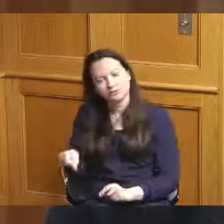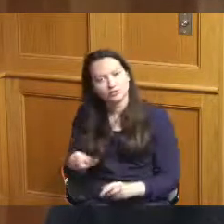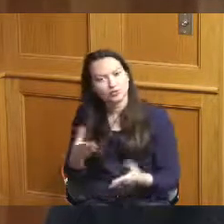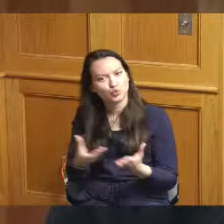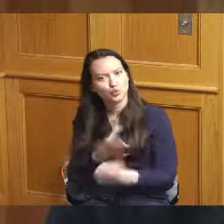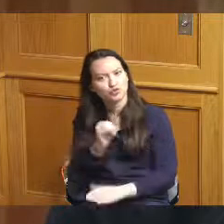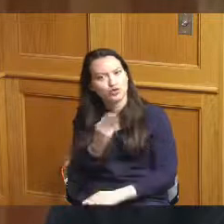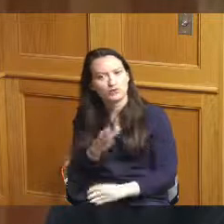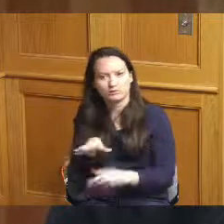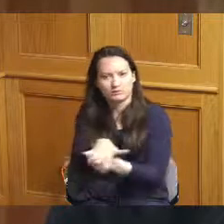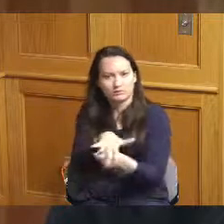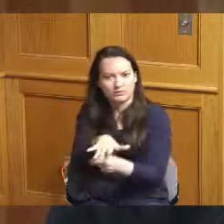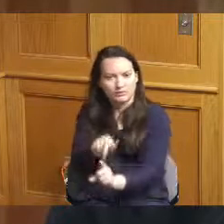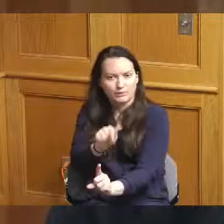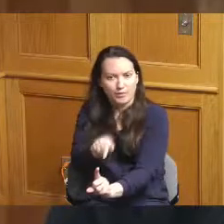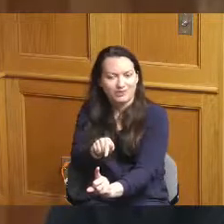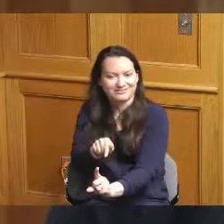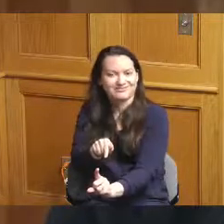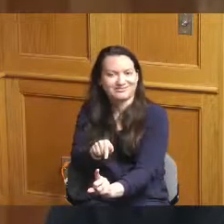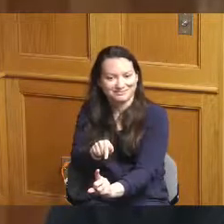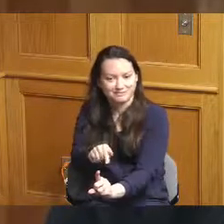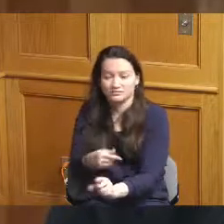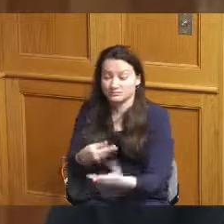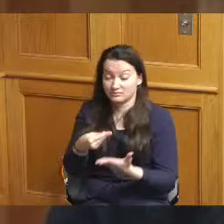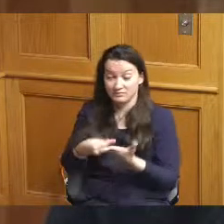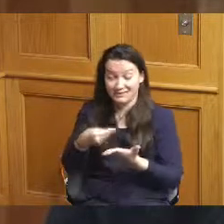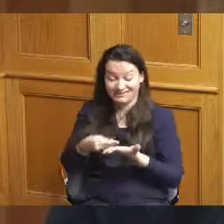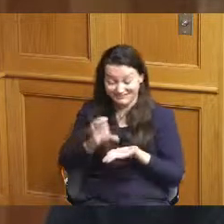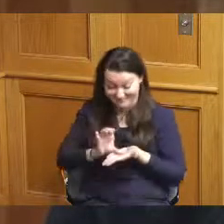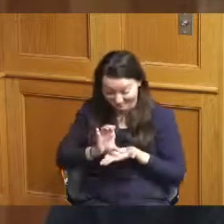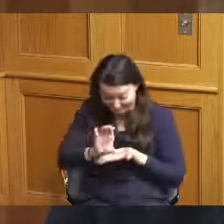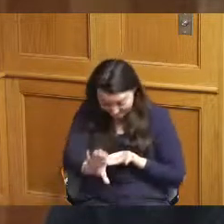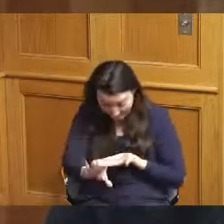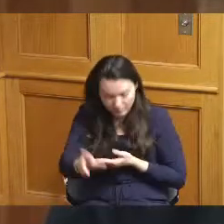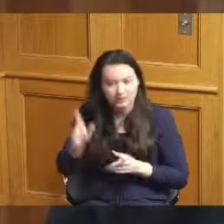created and that's the whole point of this right is this investment in people in the community